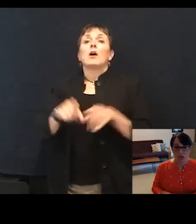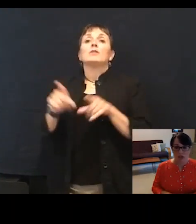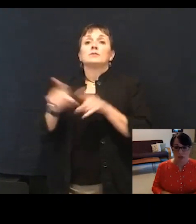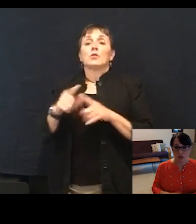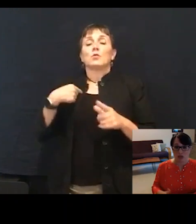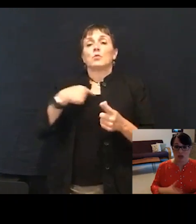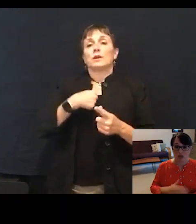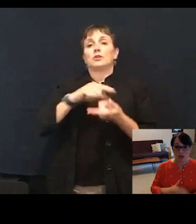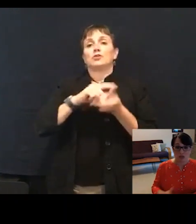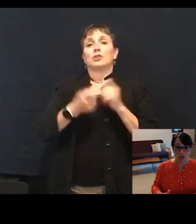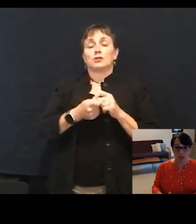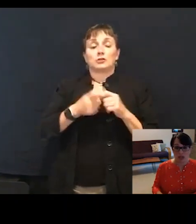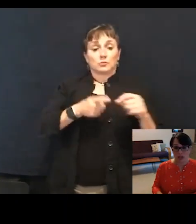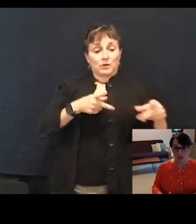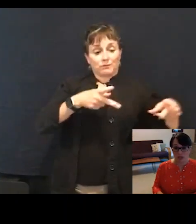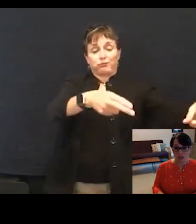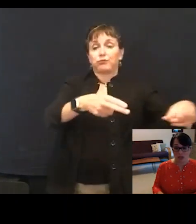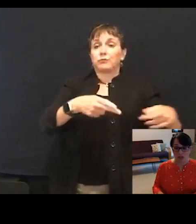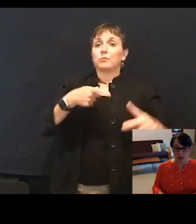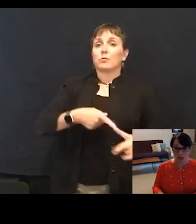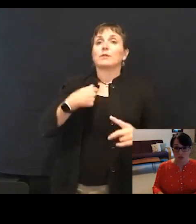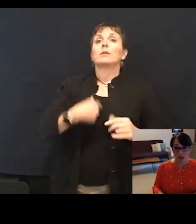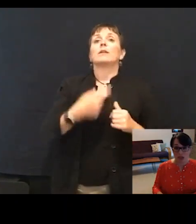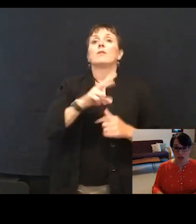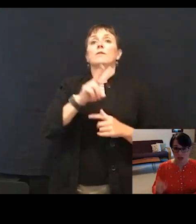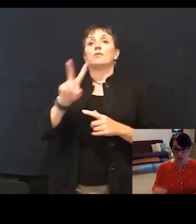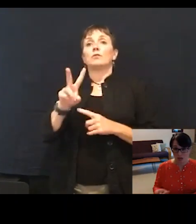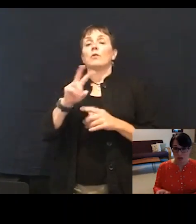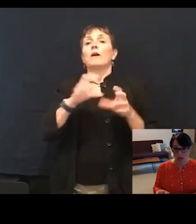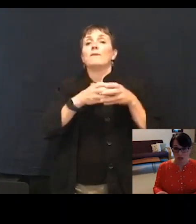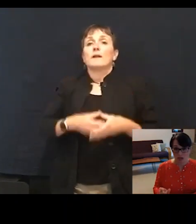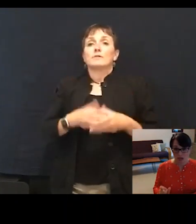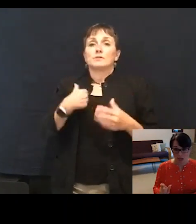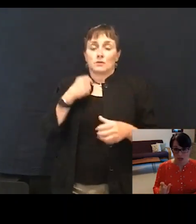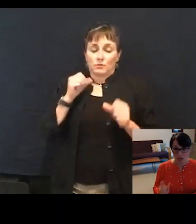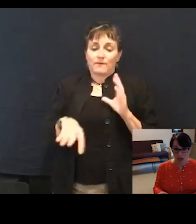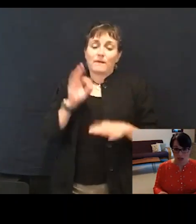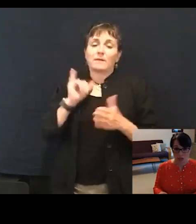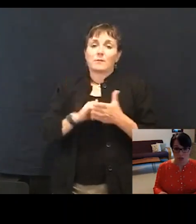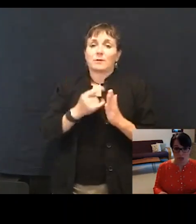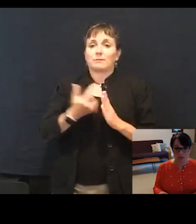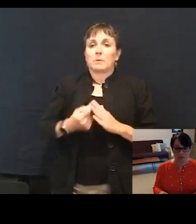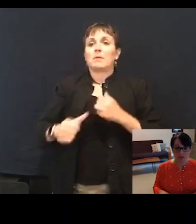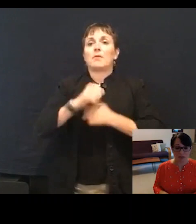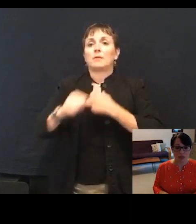could eliminate the toxicity caused by the truncated front half protein.